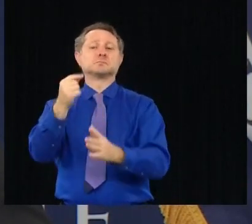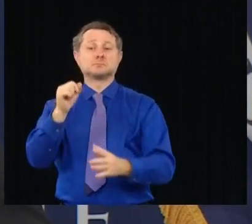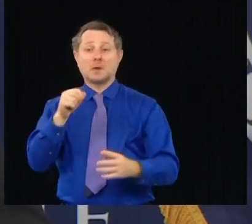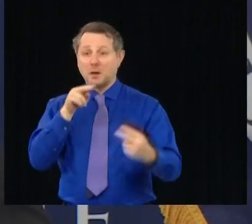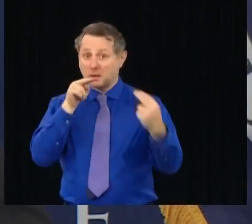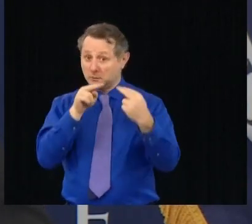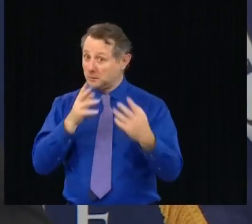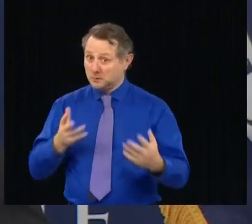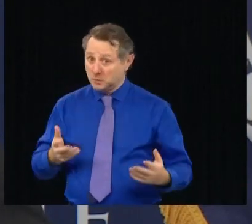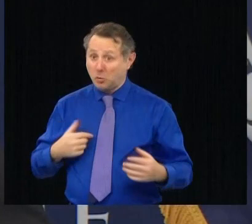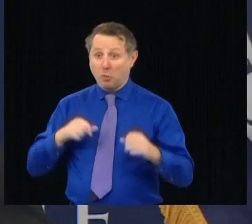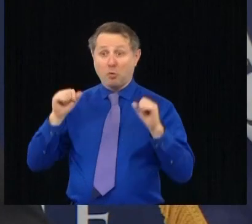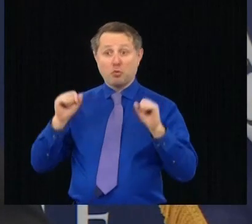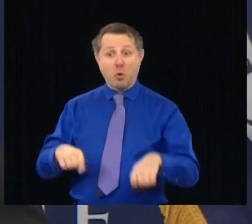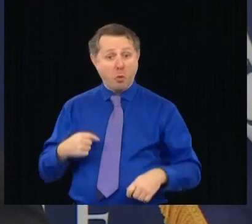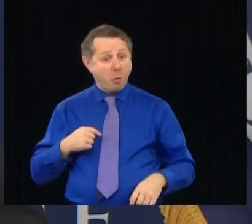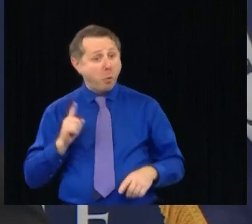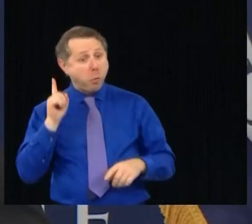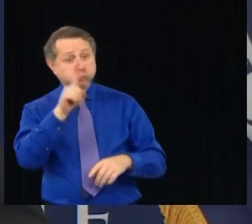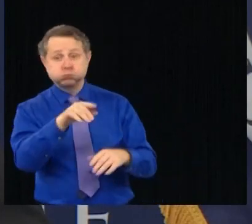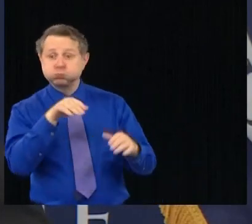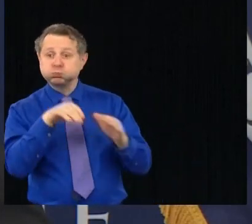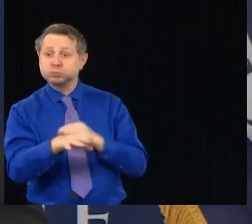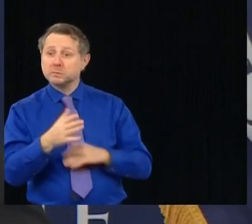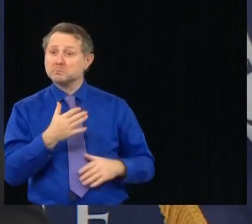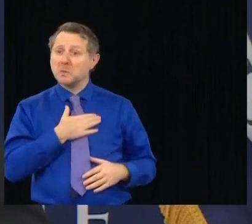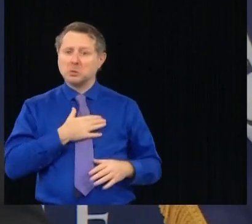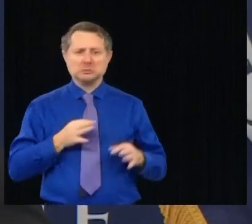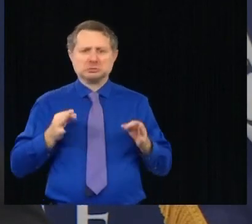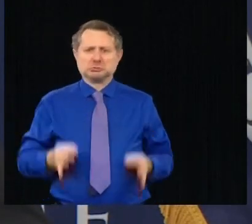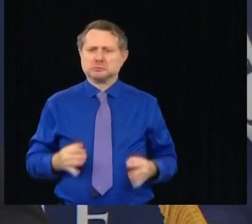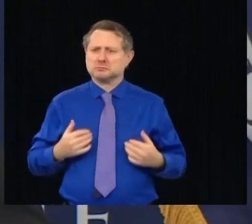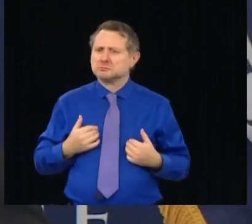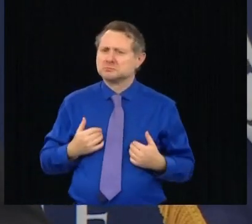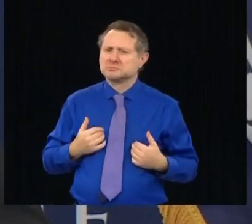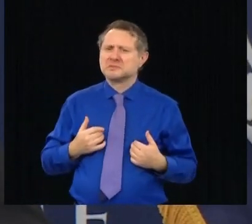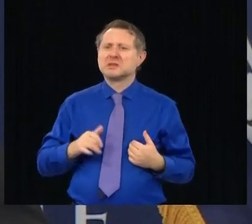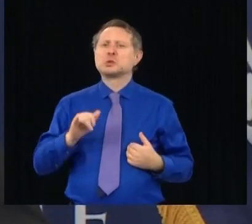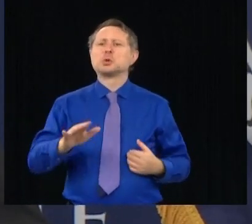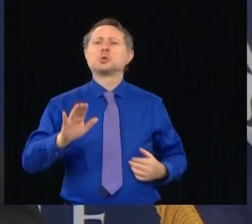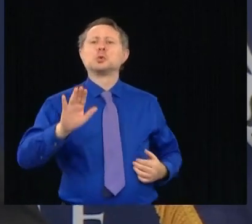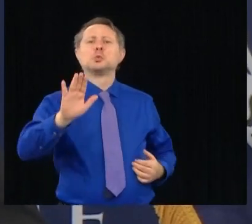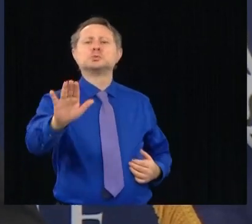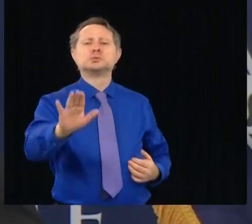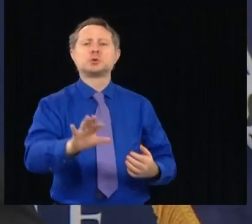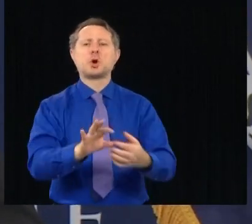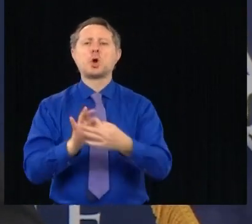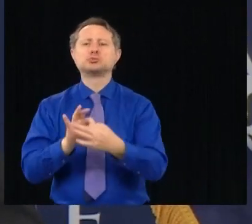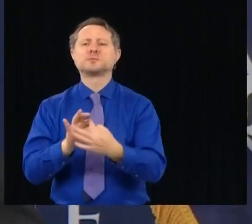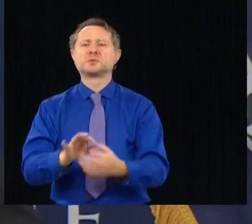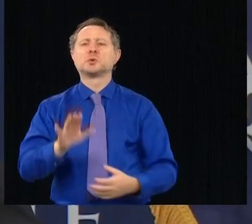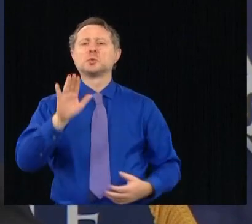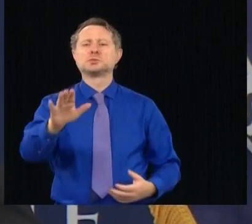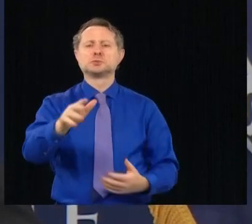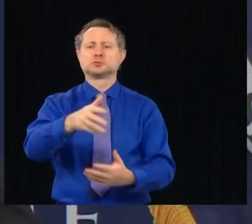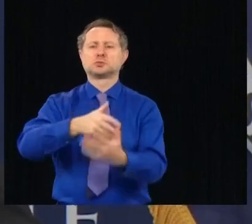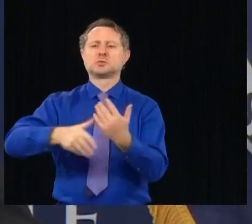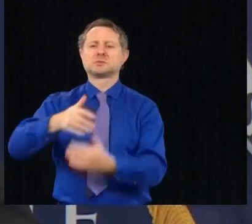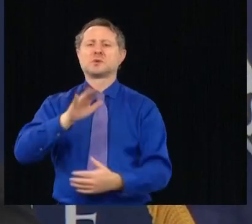THIS STARTED EXCEPT ON VIDEO DEVICES. I COULD HAVE.